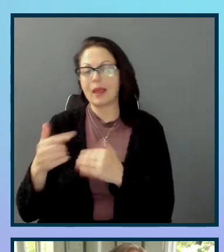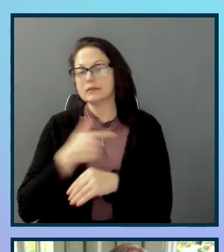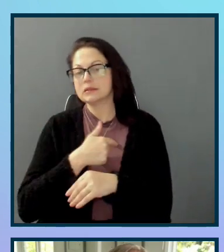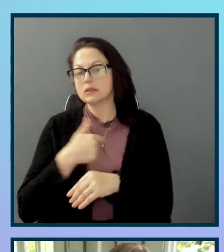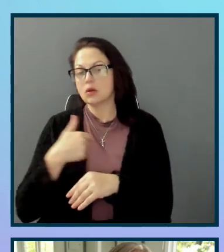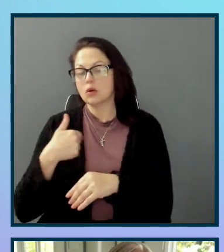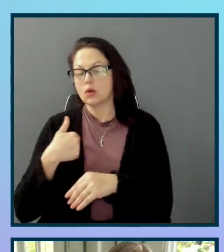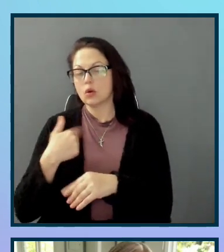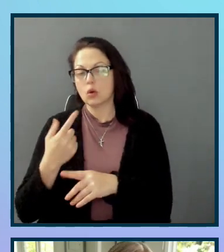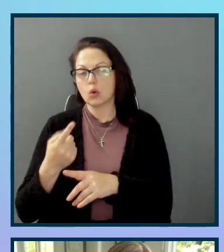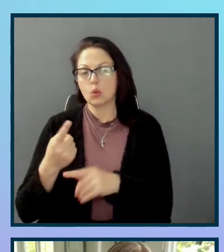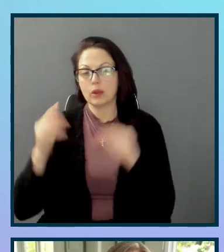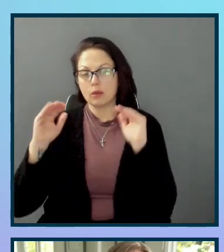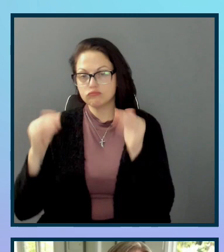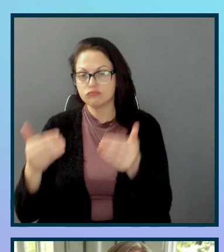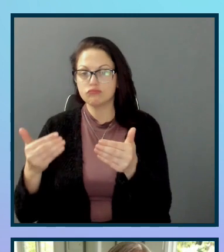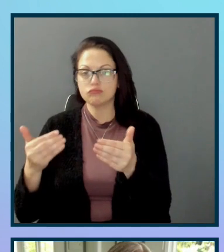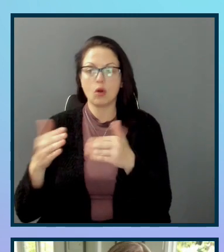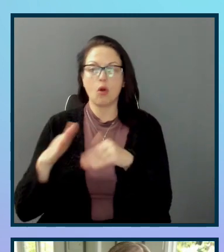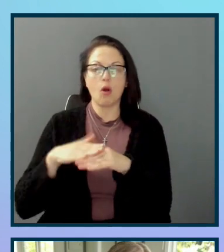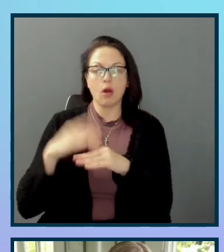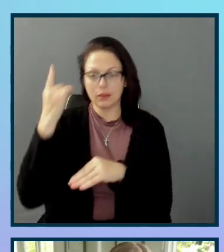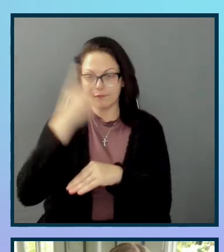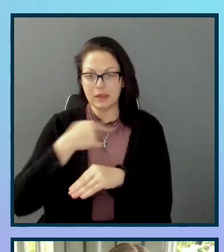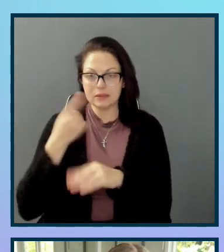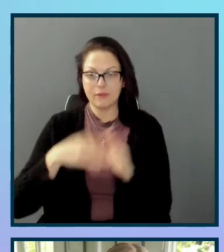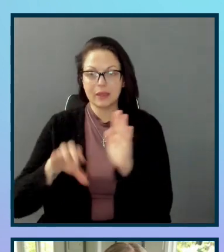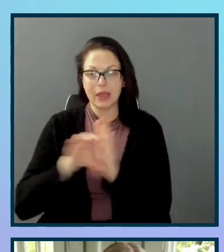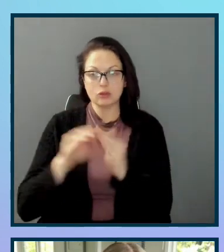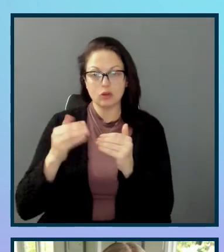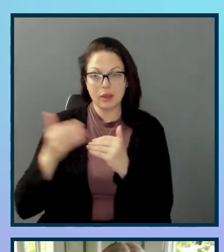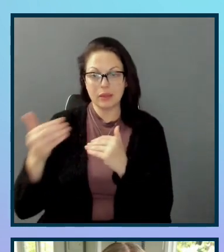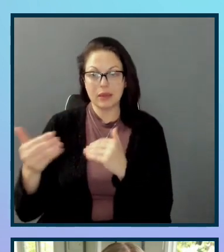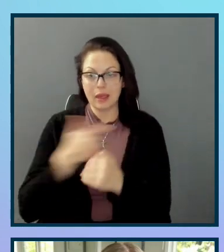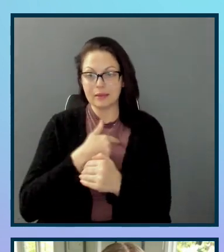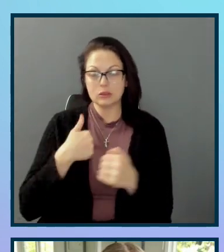to focus in on the face of the character. The next shot we have is a little bit more refined,